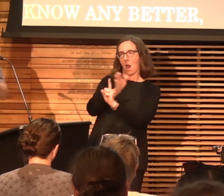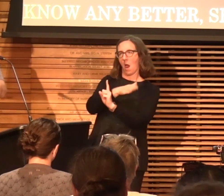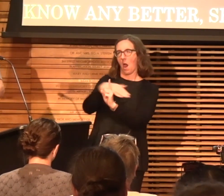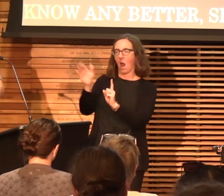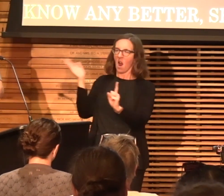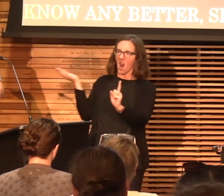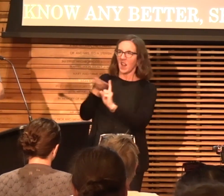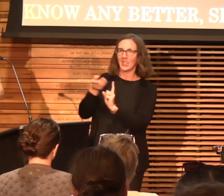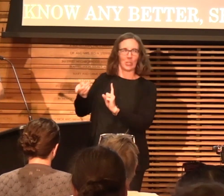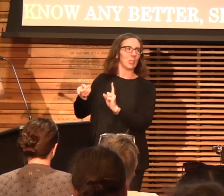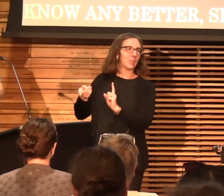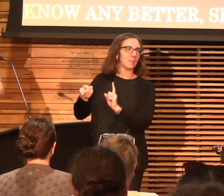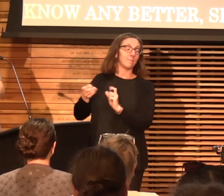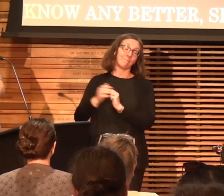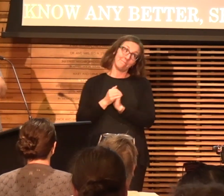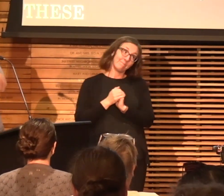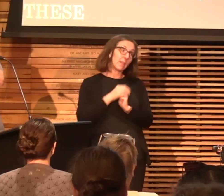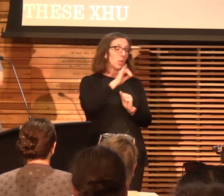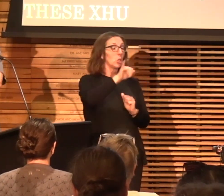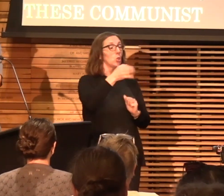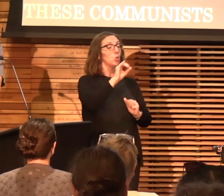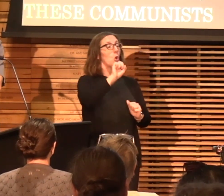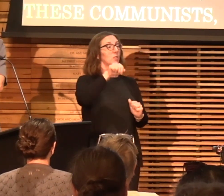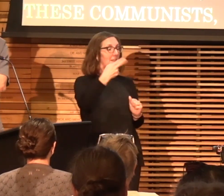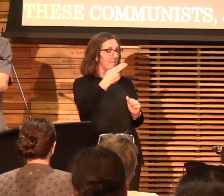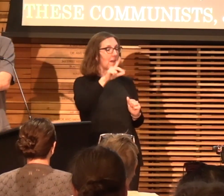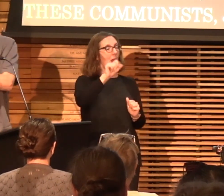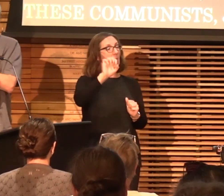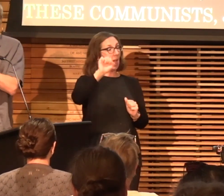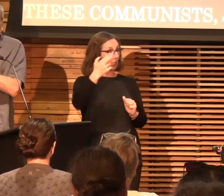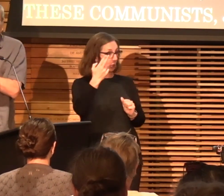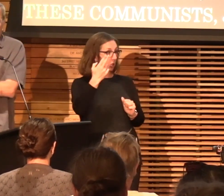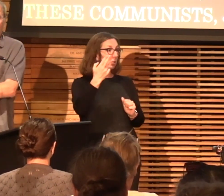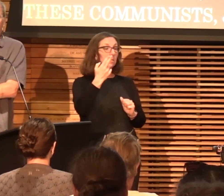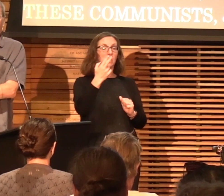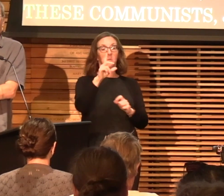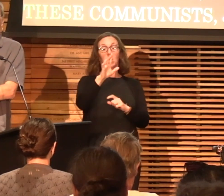Joseph Lash, four decades later in his biography,